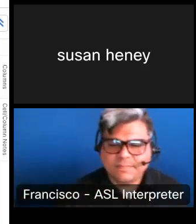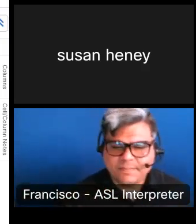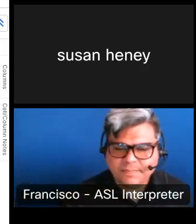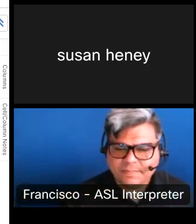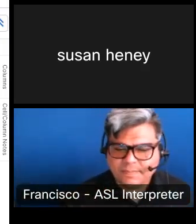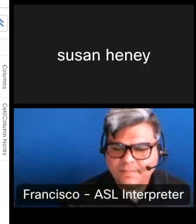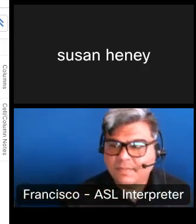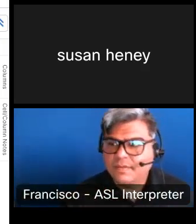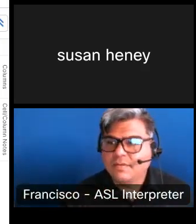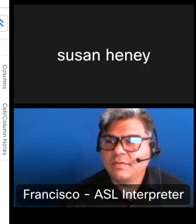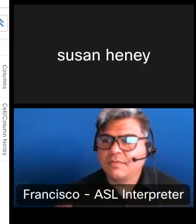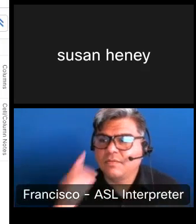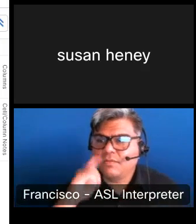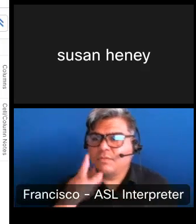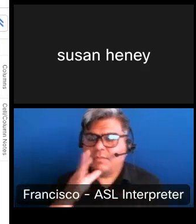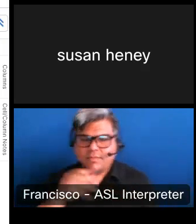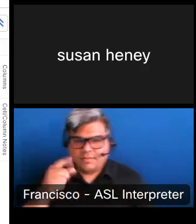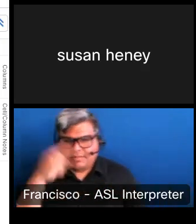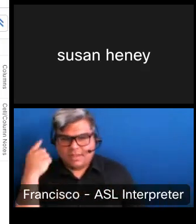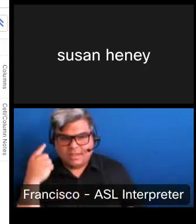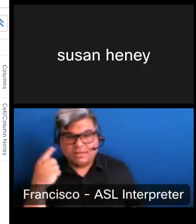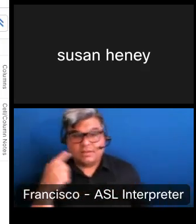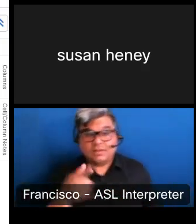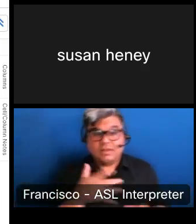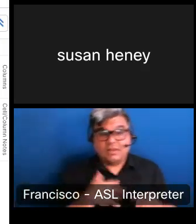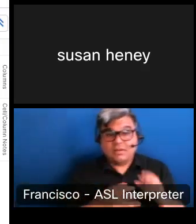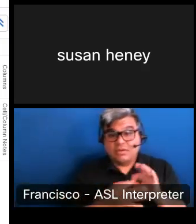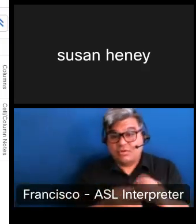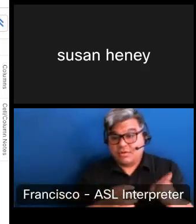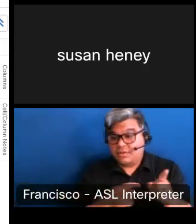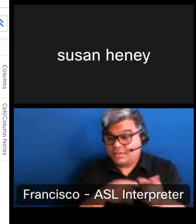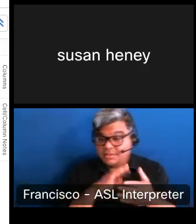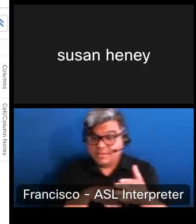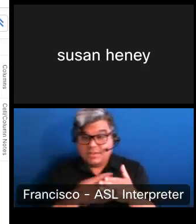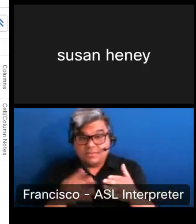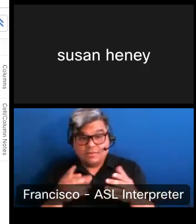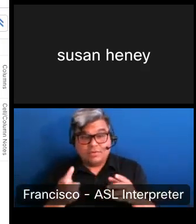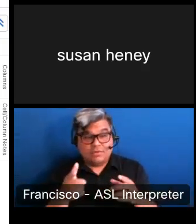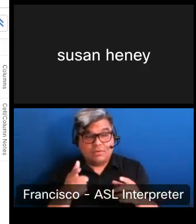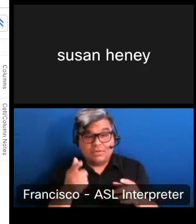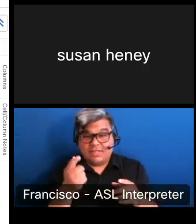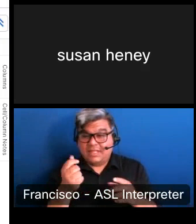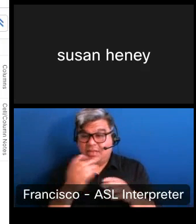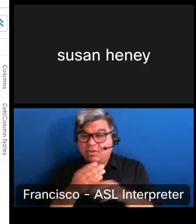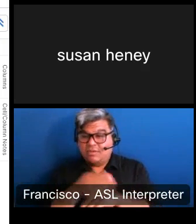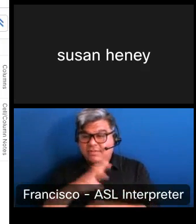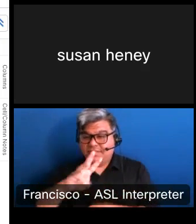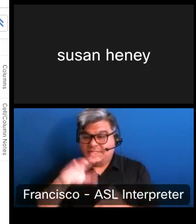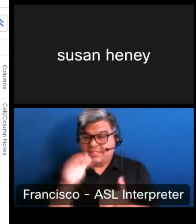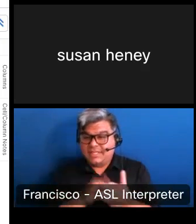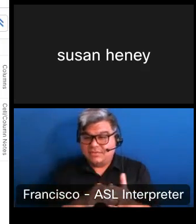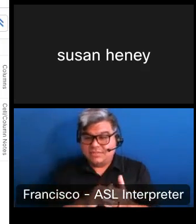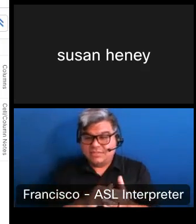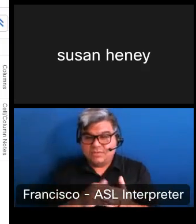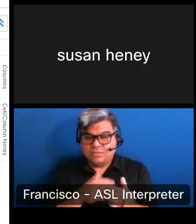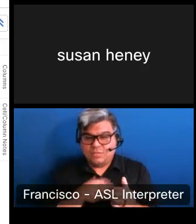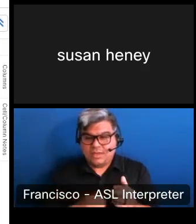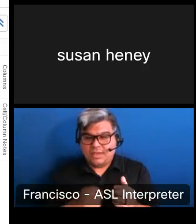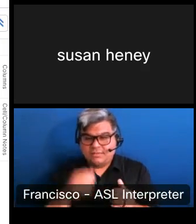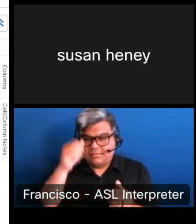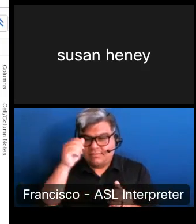according to this table, that there are a little over 6,000 White males, single White males,